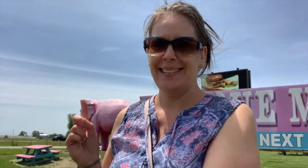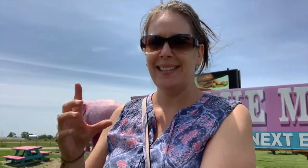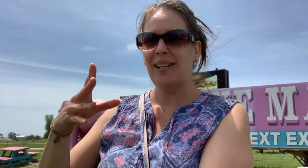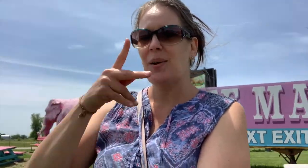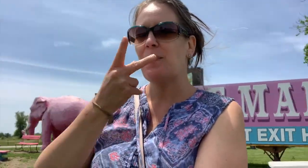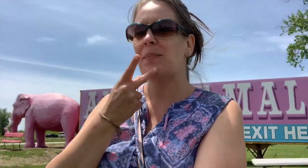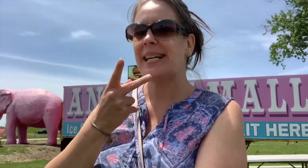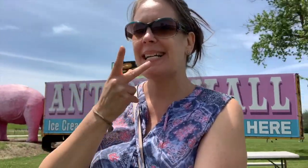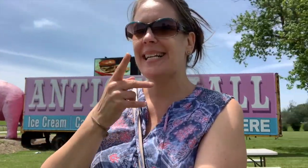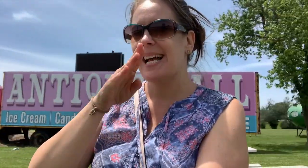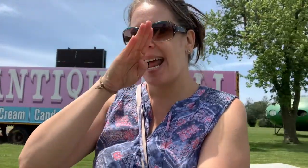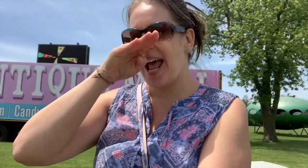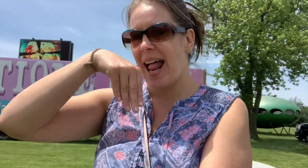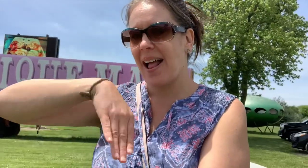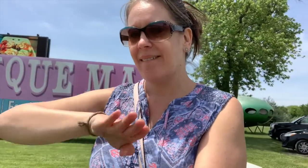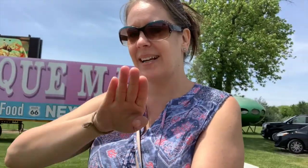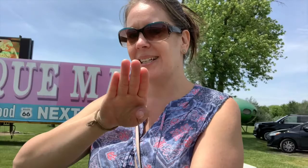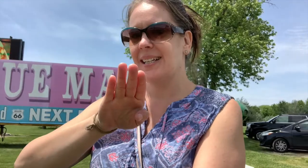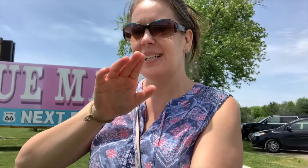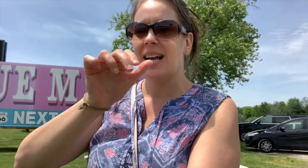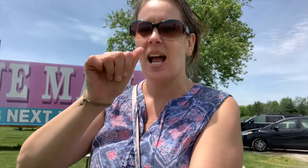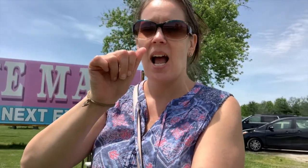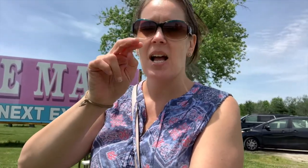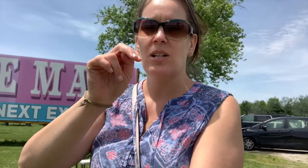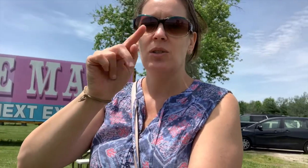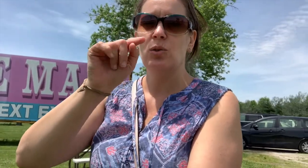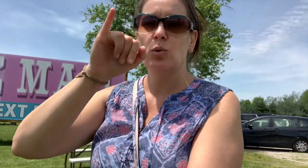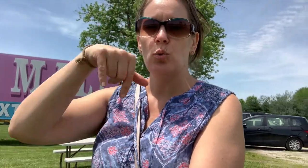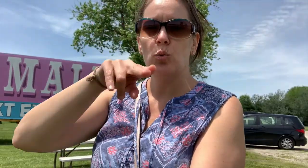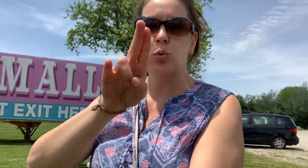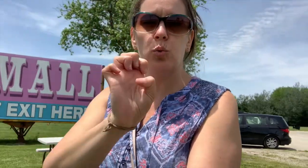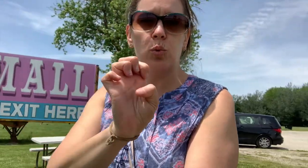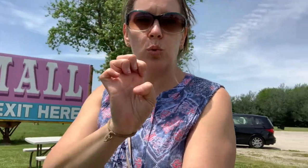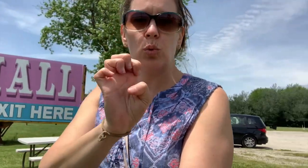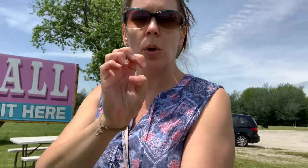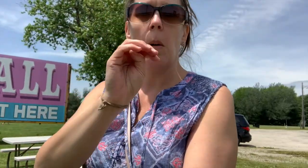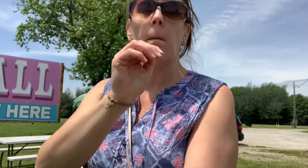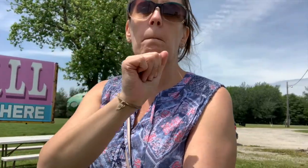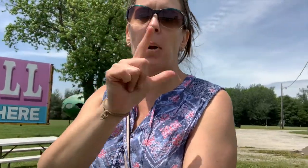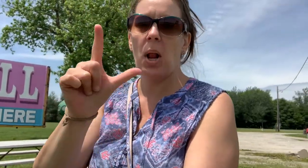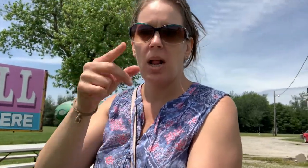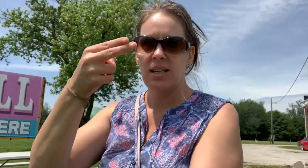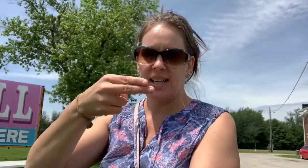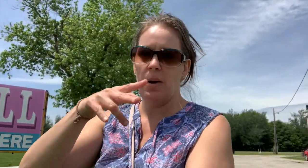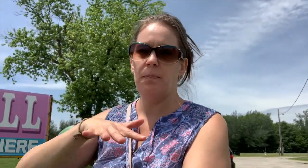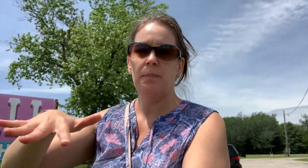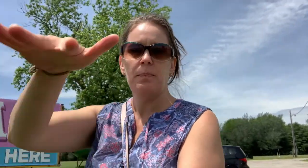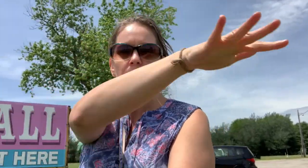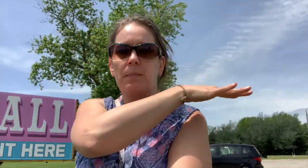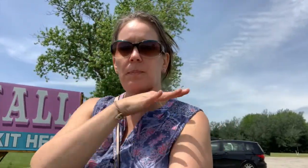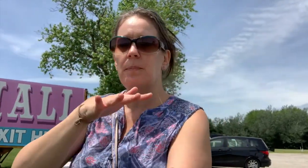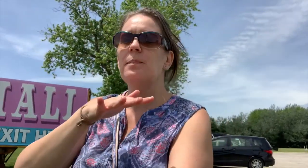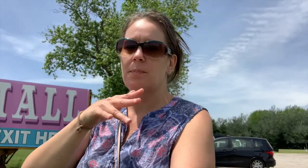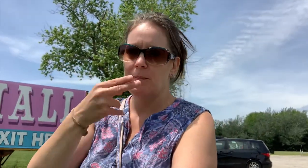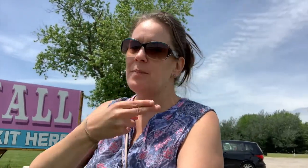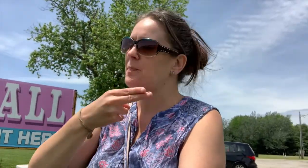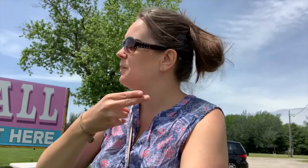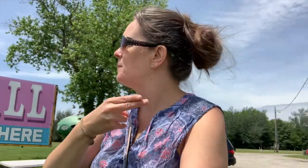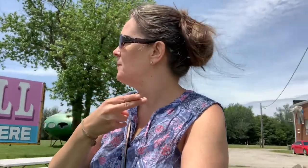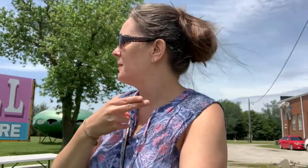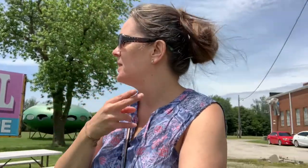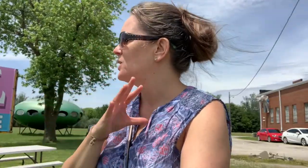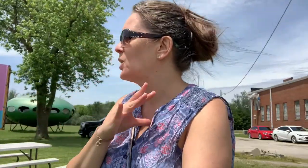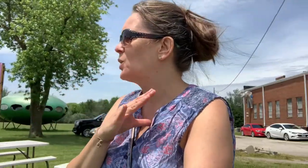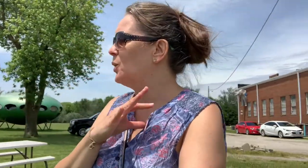Pink Elephant Antique Mall. So cool area.